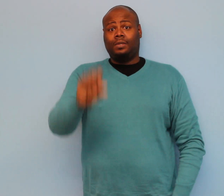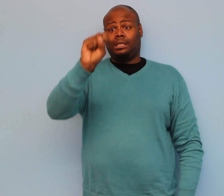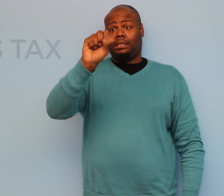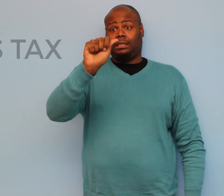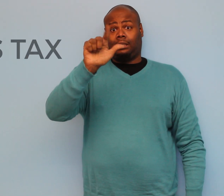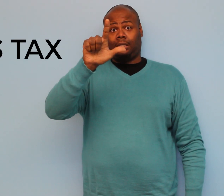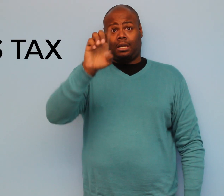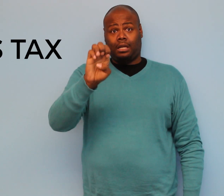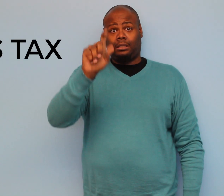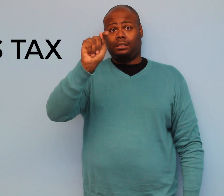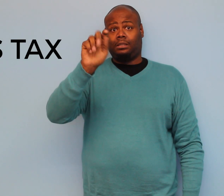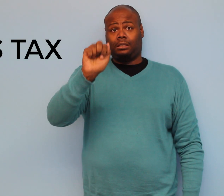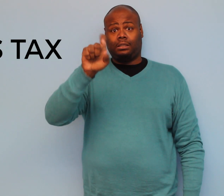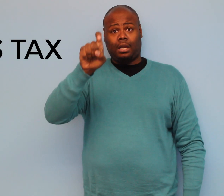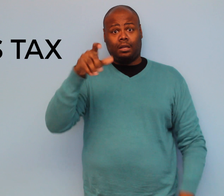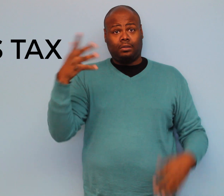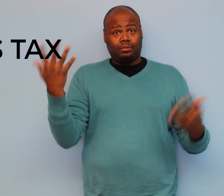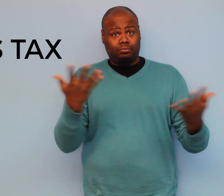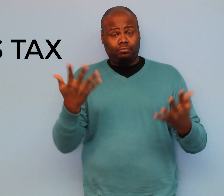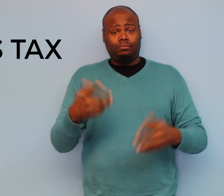What is sales tax?